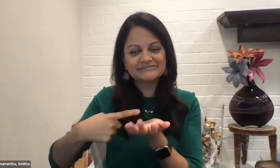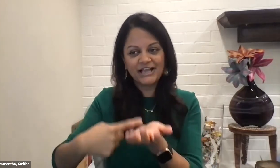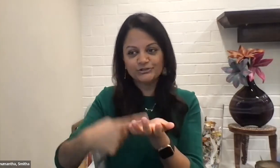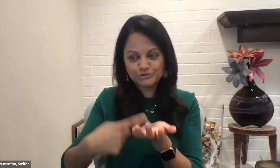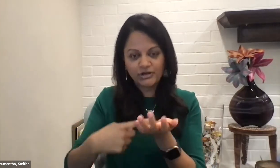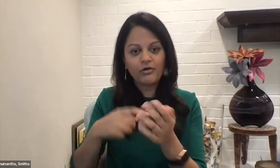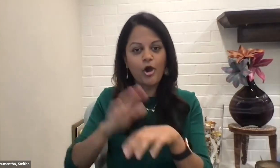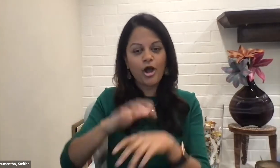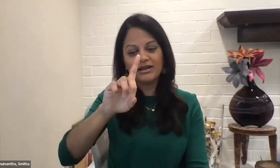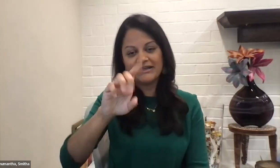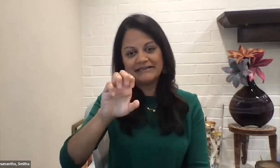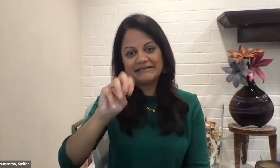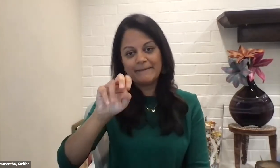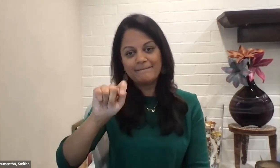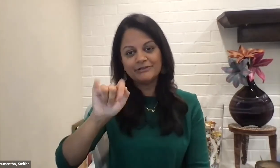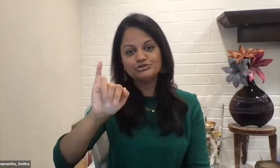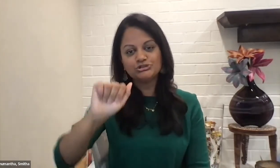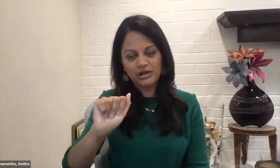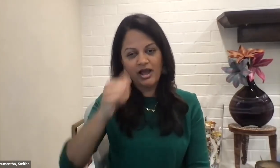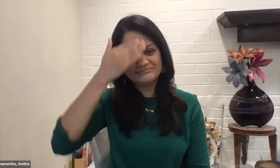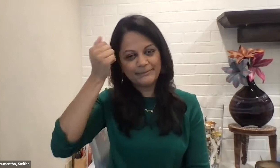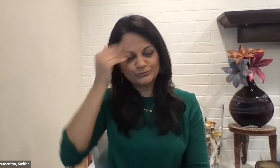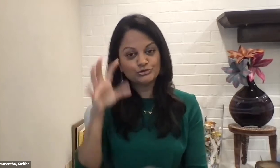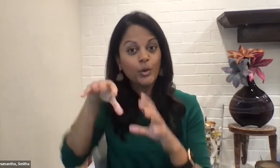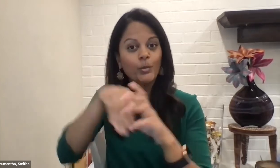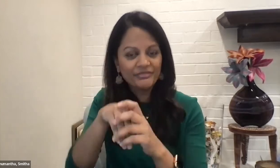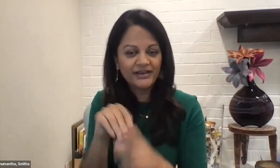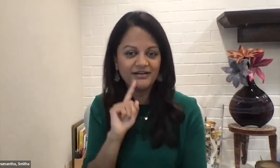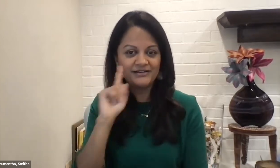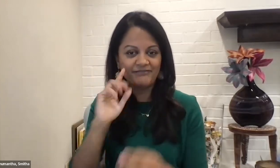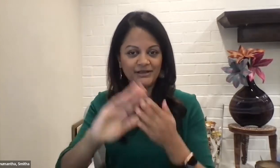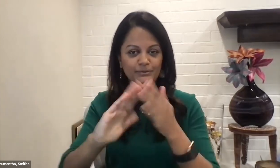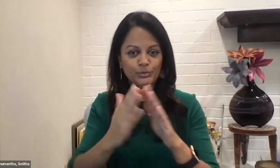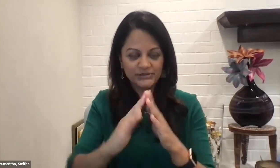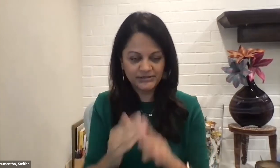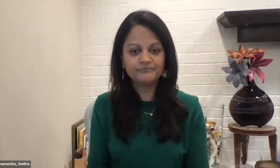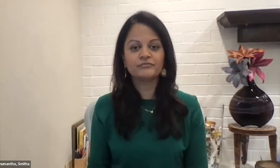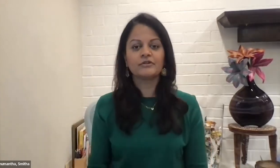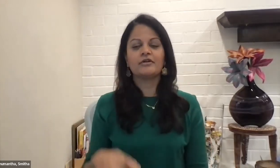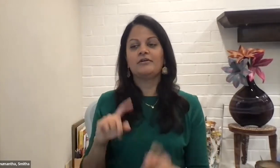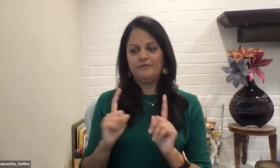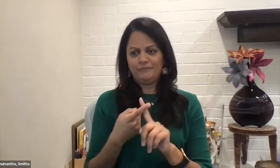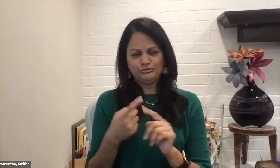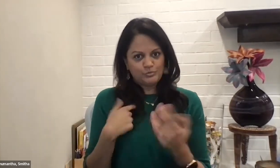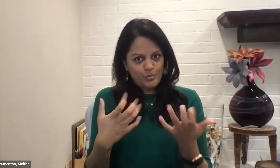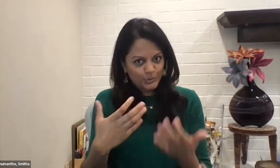We will also have a panel discussion on the topic of dementia within the Deaf and hard-of-hearing community.